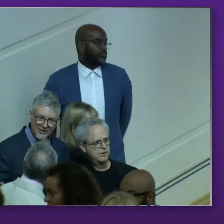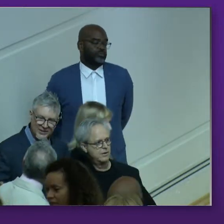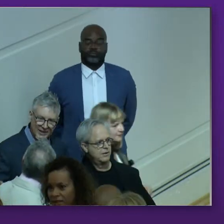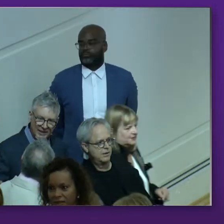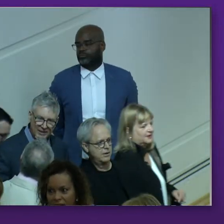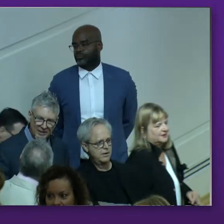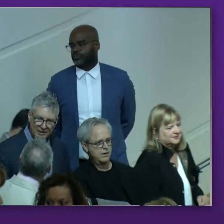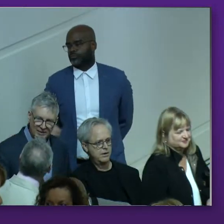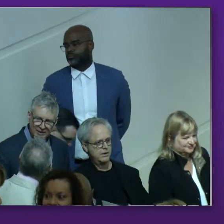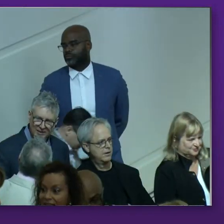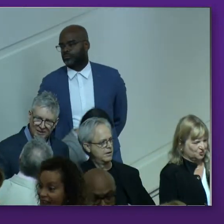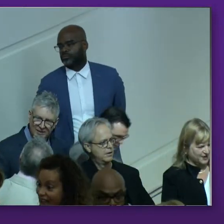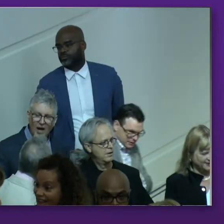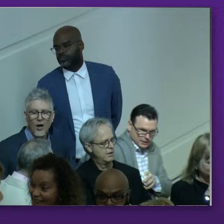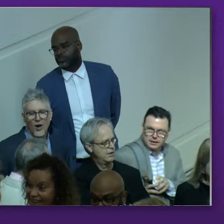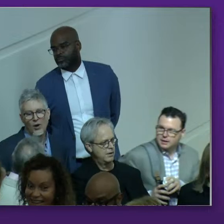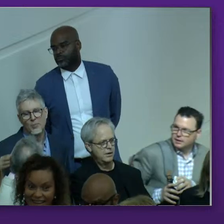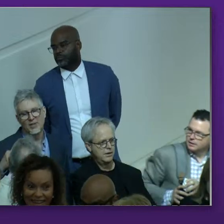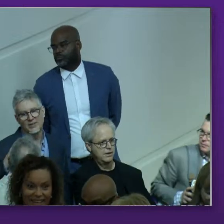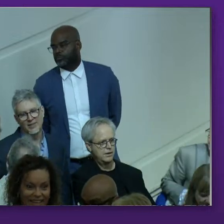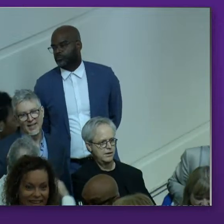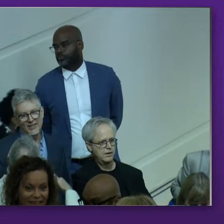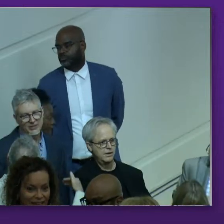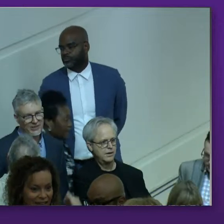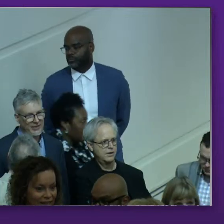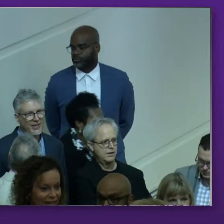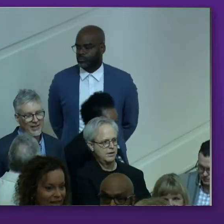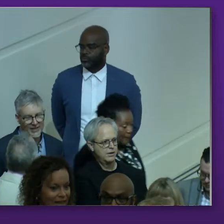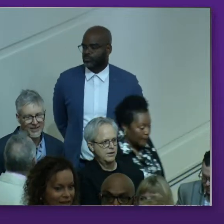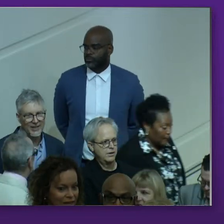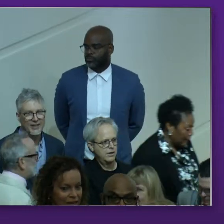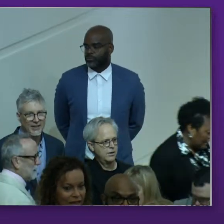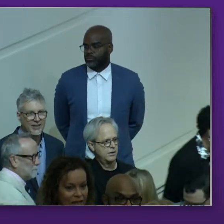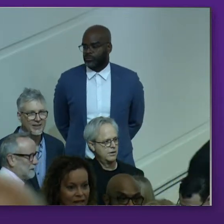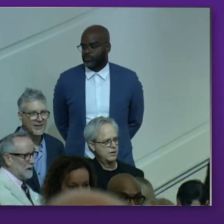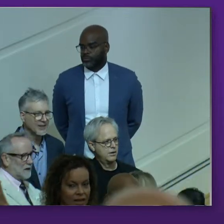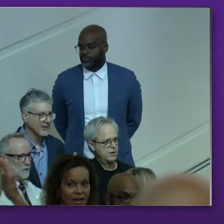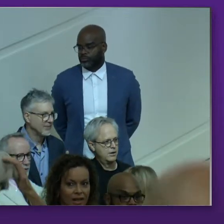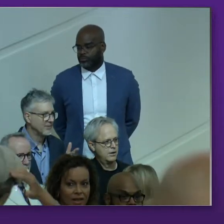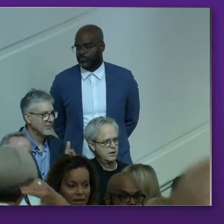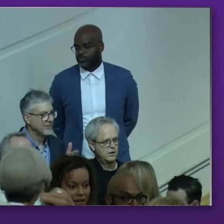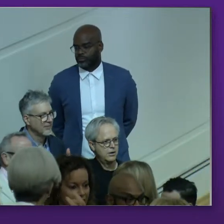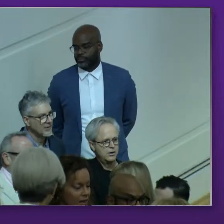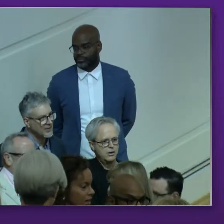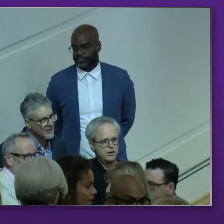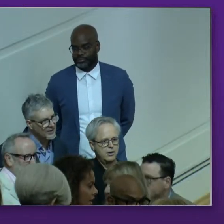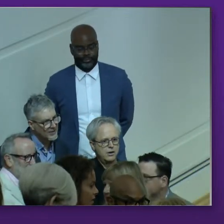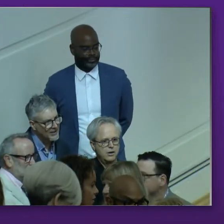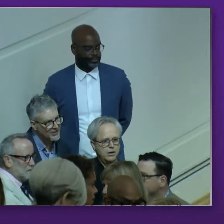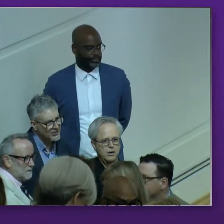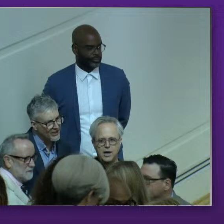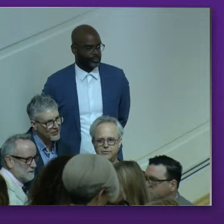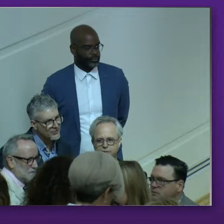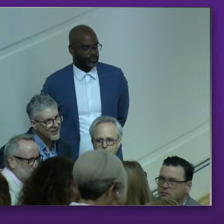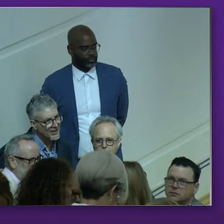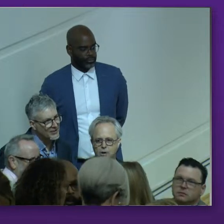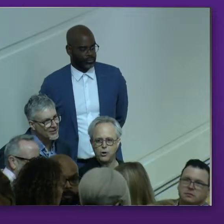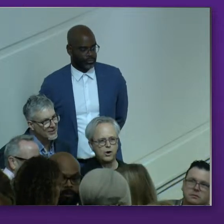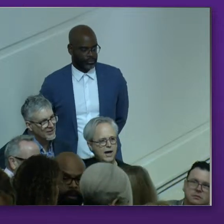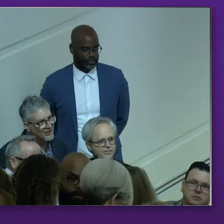MEETING STUDENTS WHERE THEY ARE AND ALLOWING OPPORTUNITIES FOR ANYBODY THAT COMES IN WITH AN